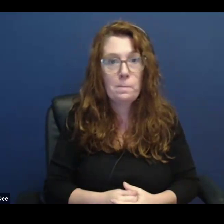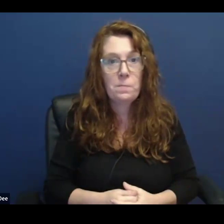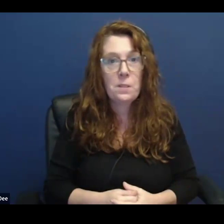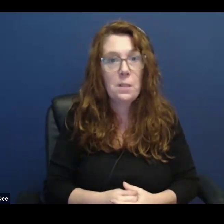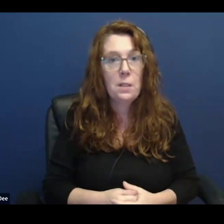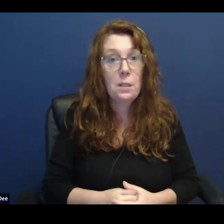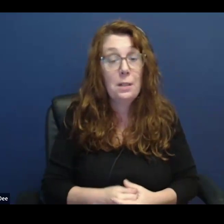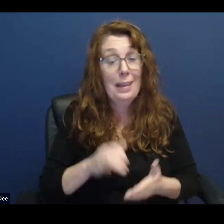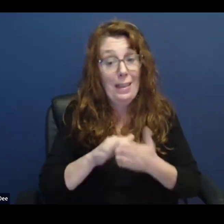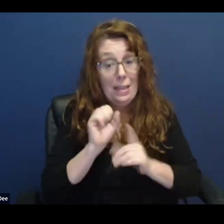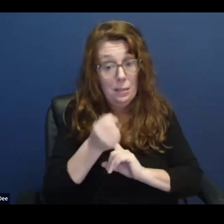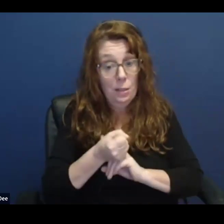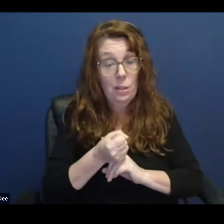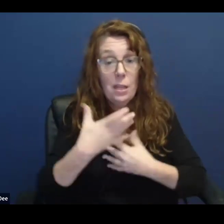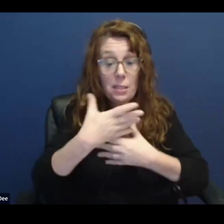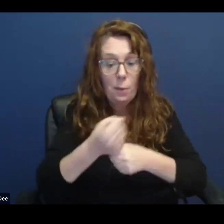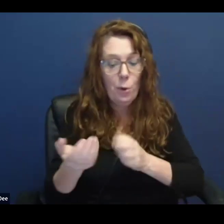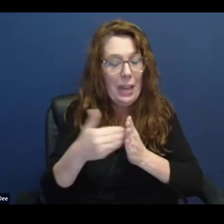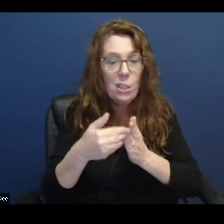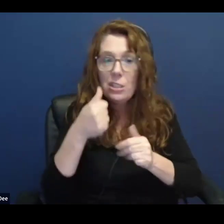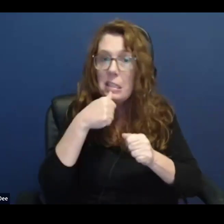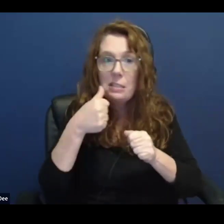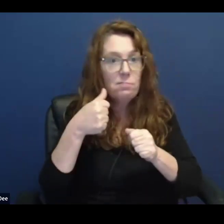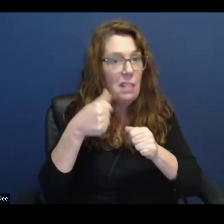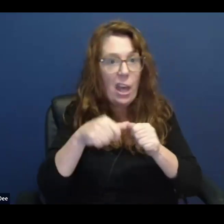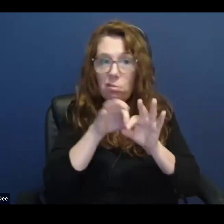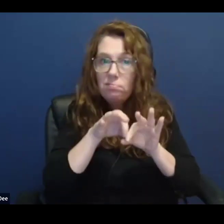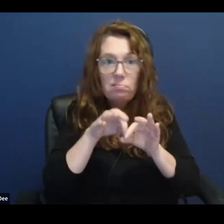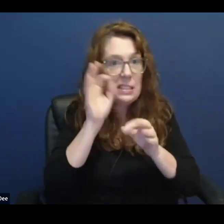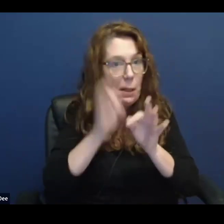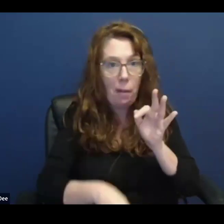those cases, the summary again is a simple letter that informs the Tribes that you have